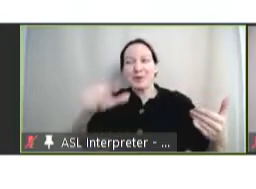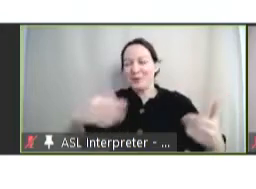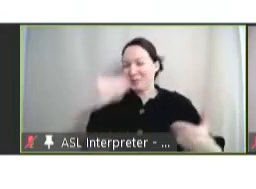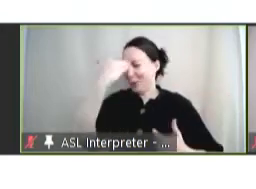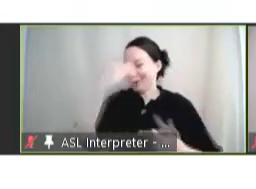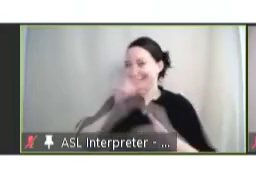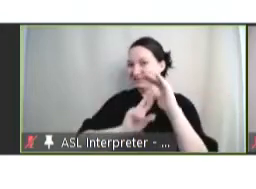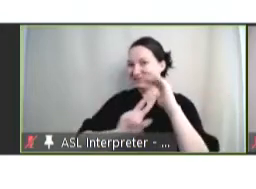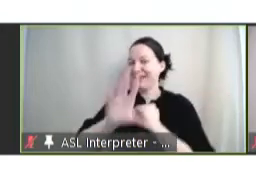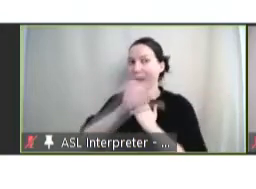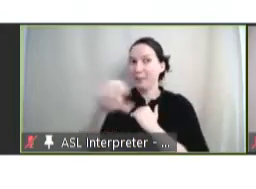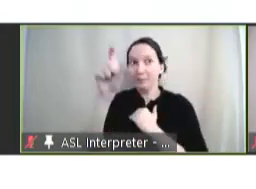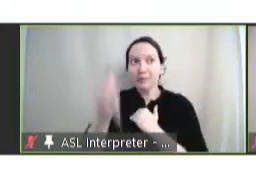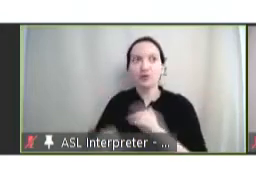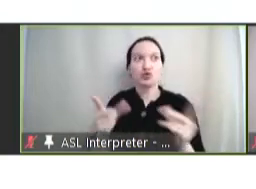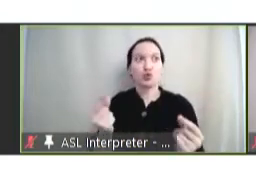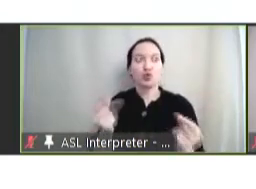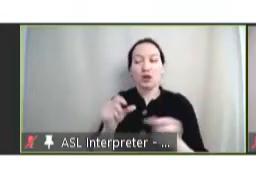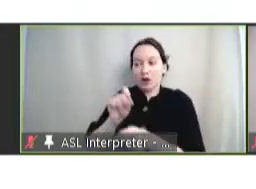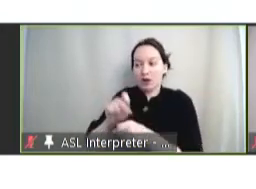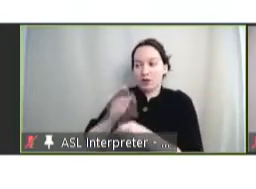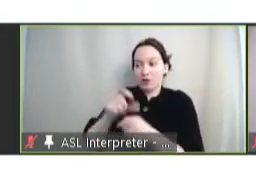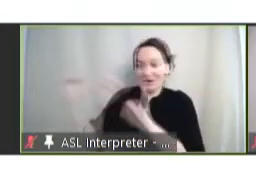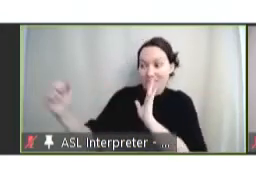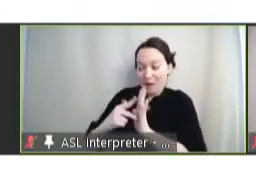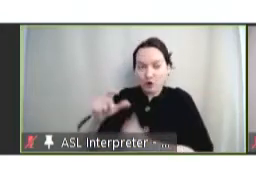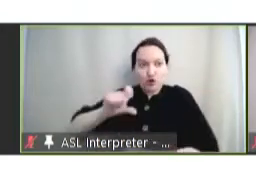companies need to do. They need to get their employees back to work. They needed to get them